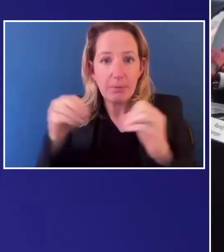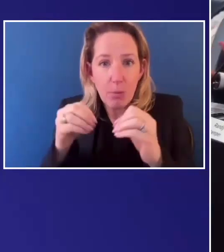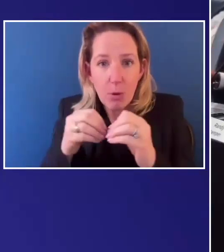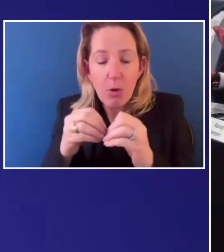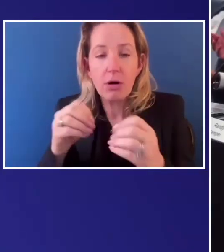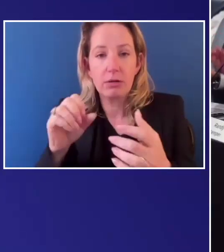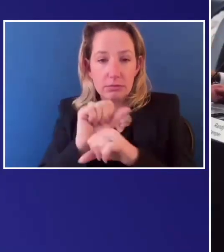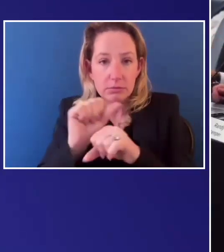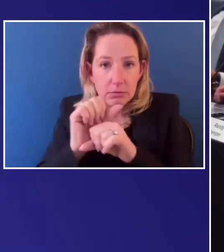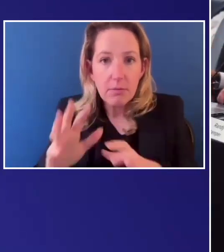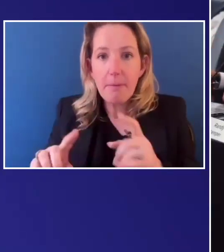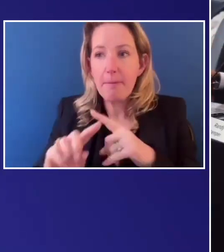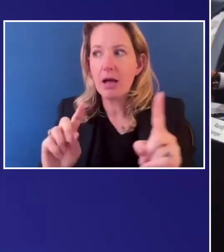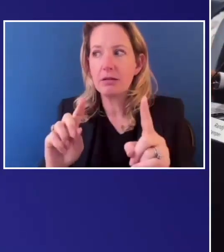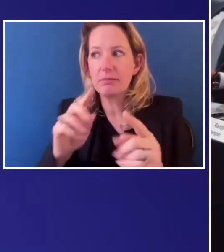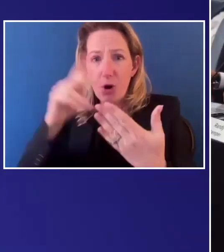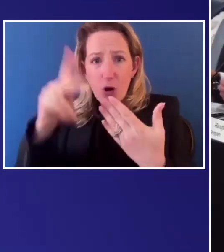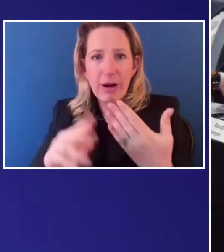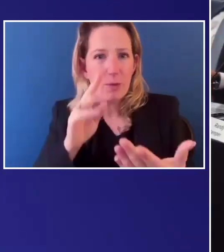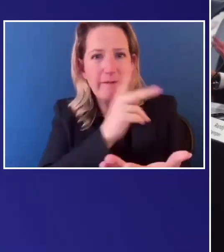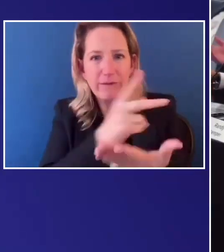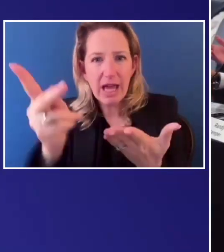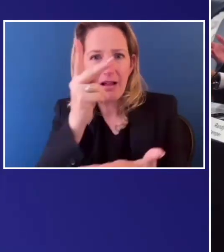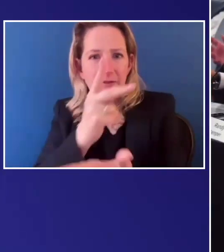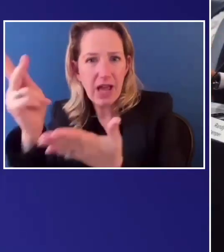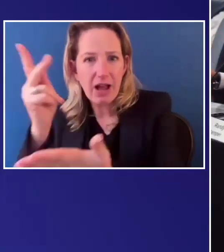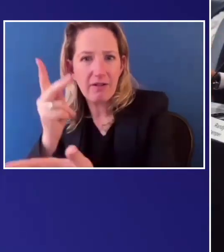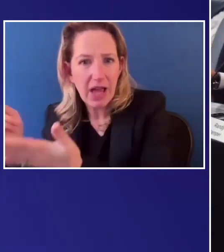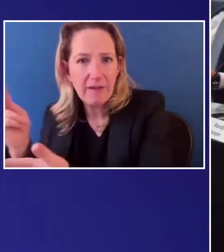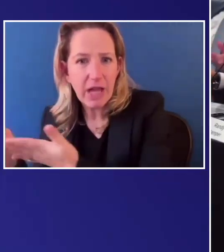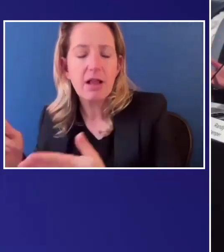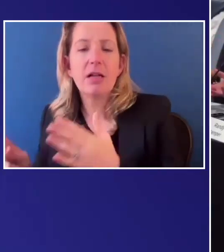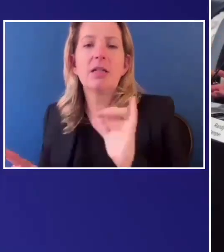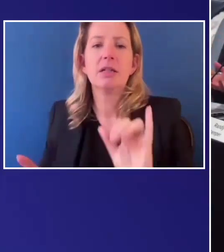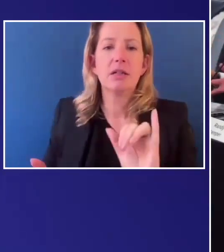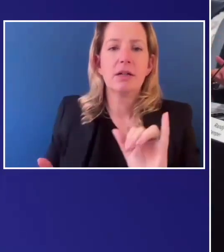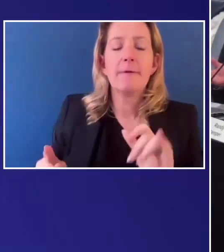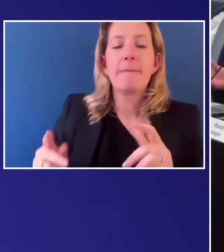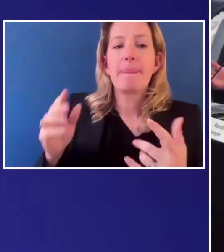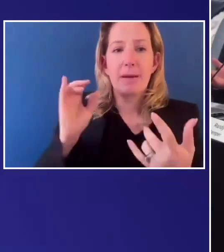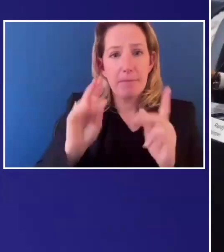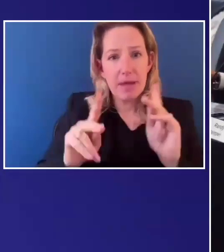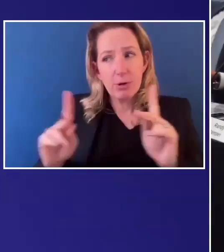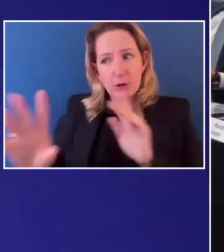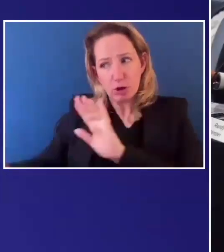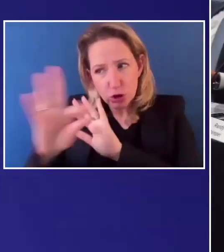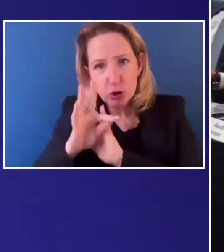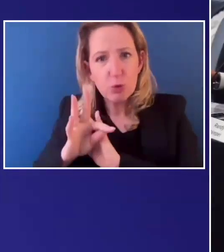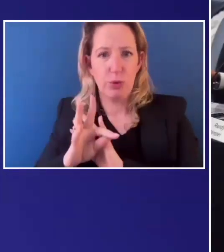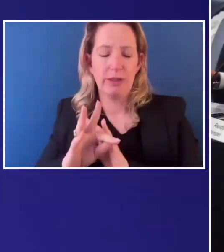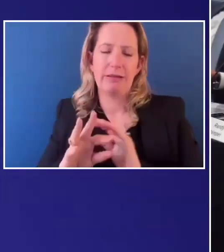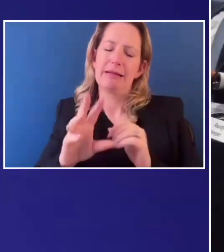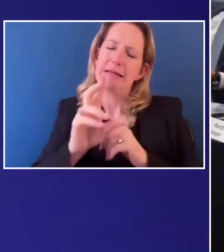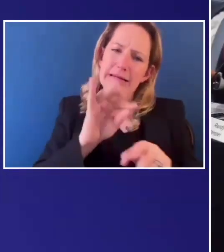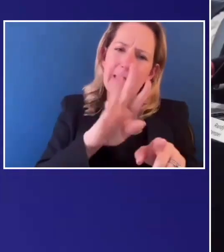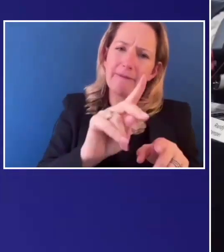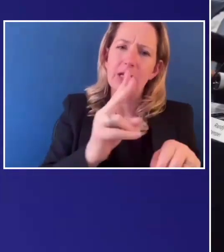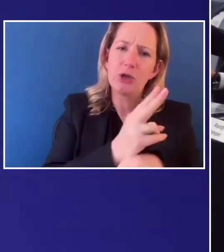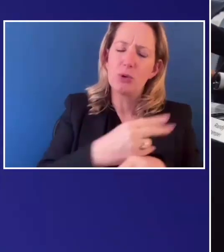you know, I think David used the phrase earlier that is a calling that people choose to, to do that work,